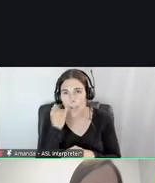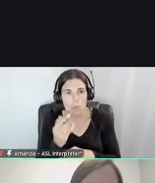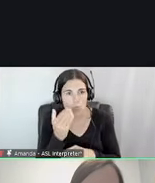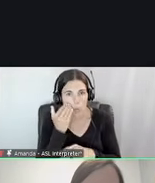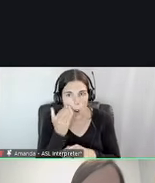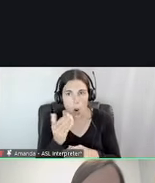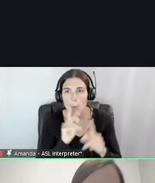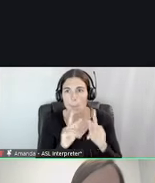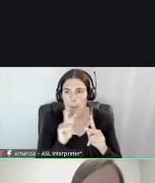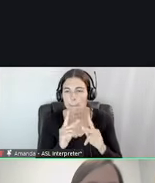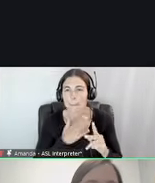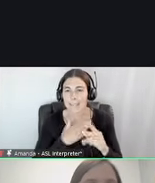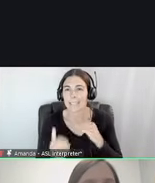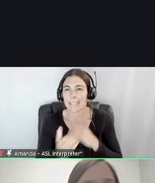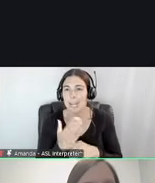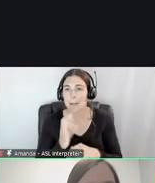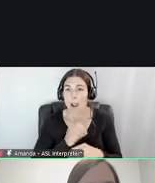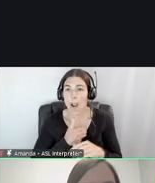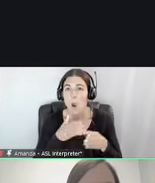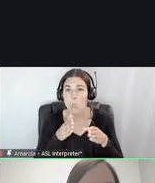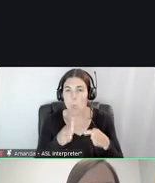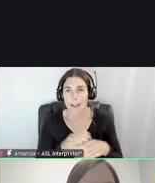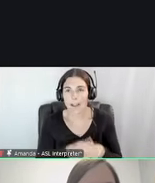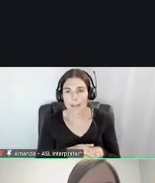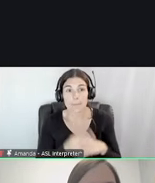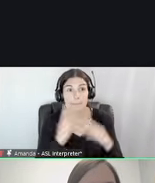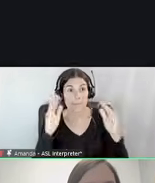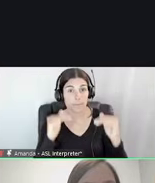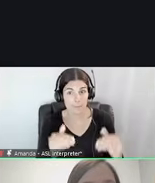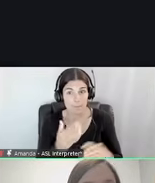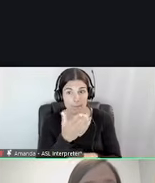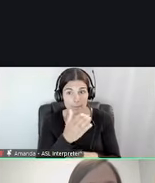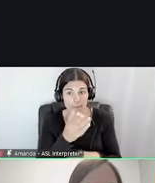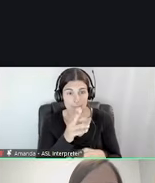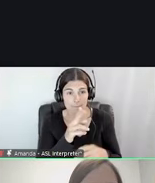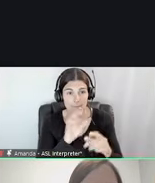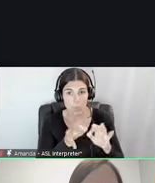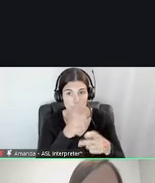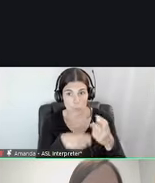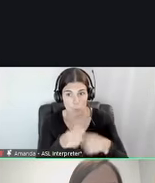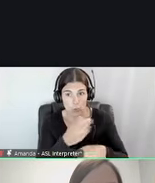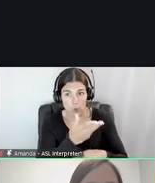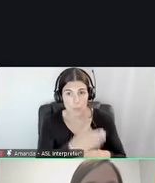send them our way. And then if you look at the next uh several months moving into the fall,